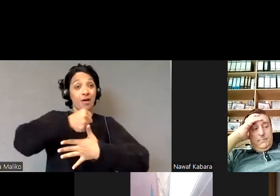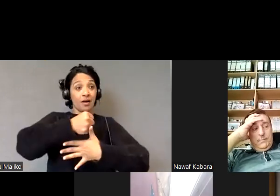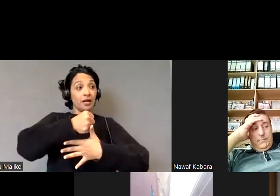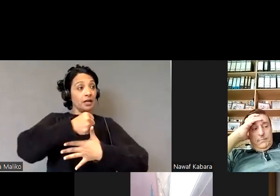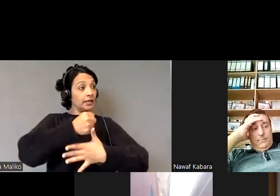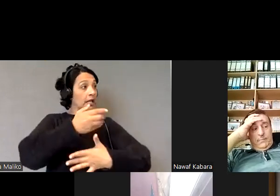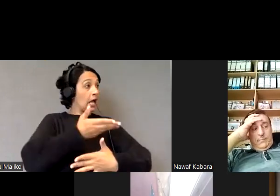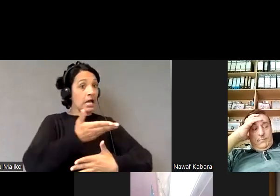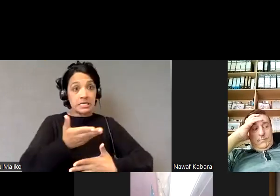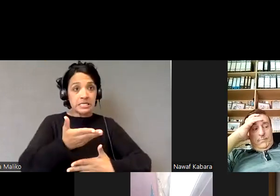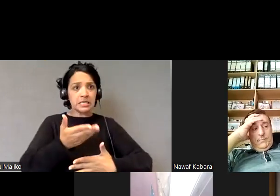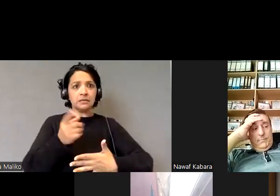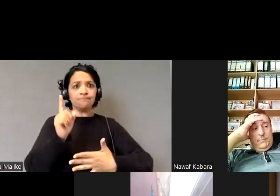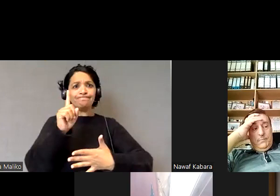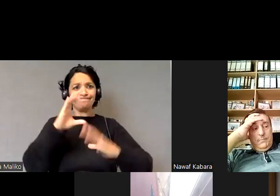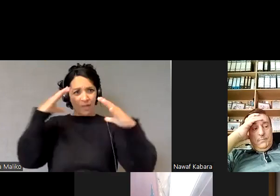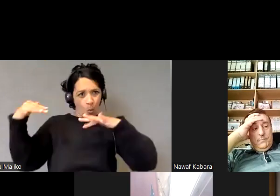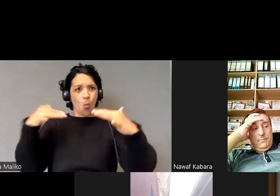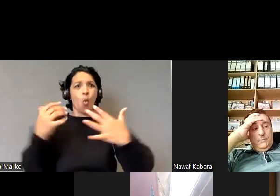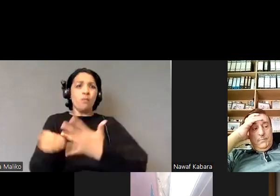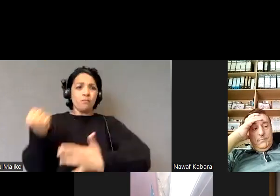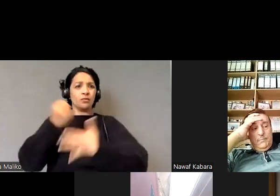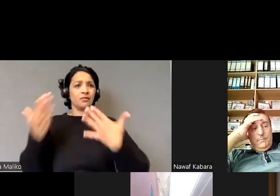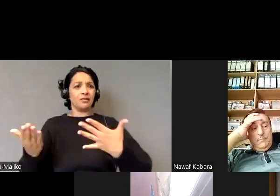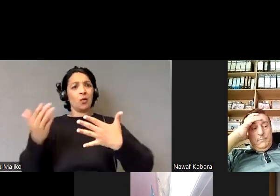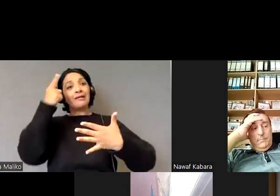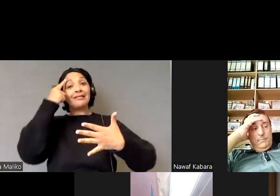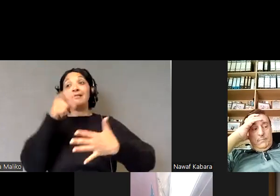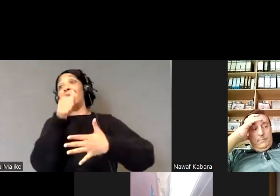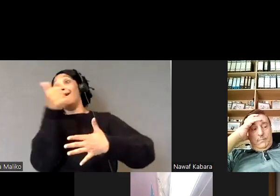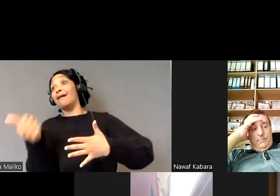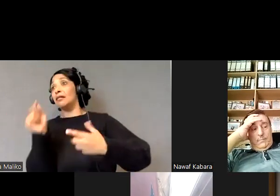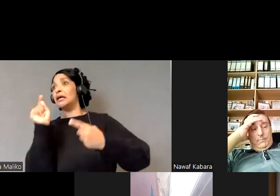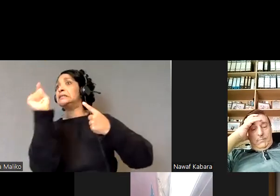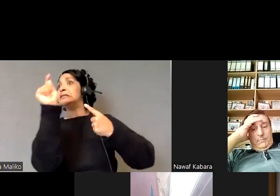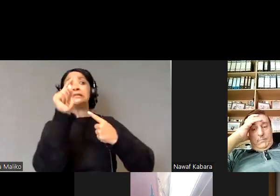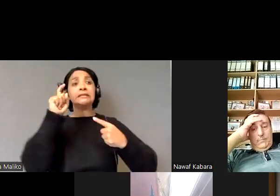processes are in a way going to be more constrained but at the same time, on the other hand, we